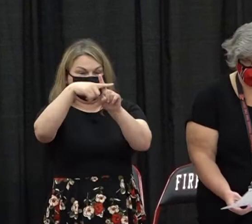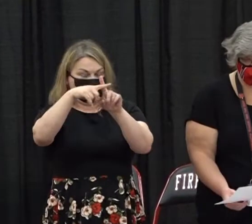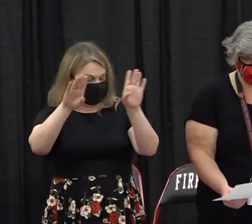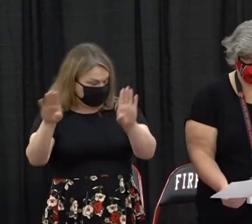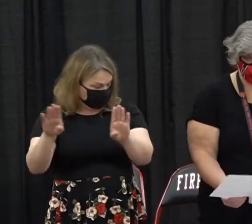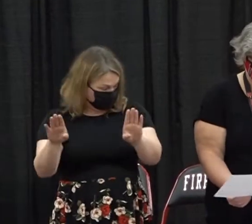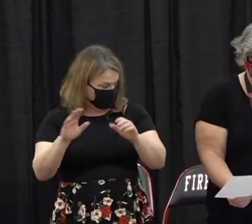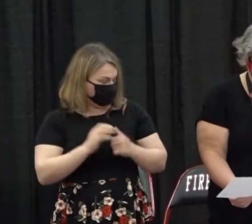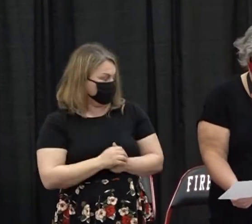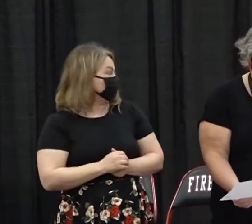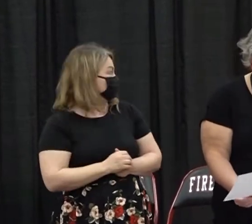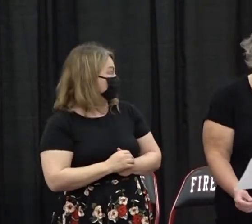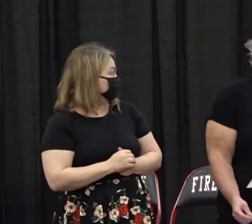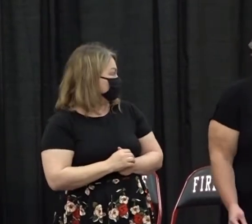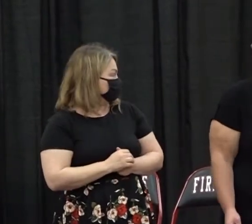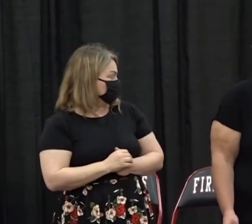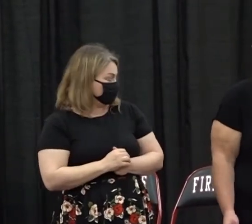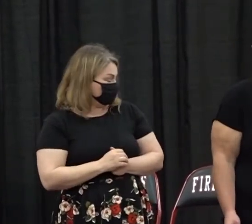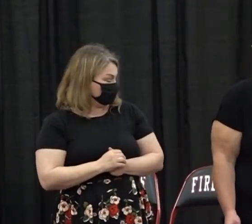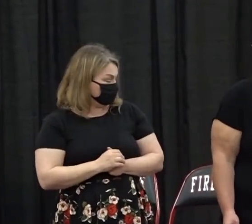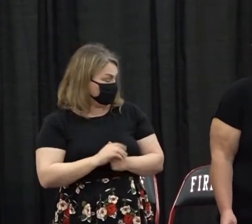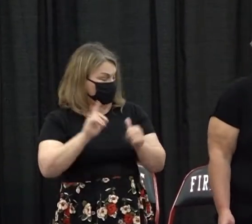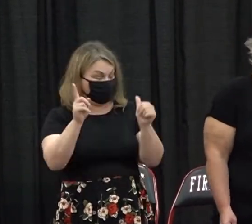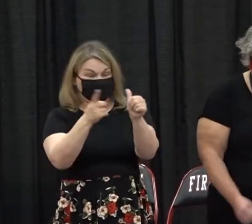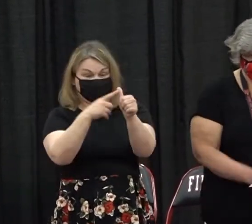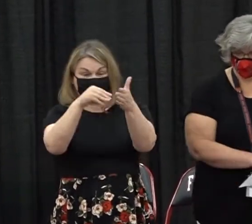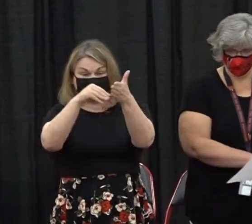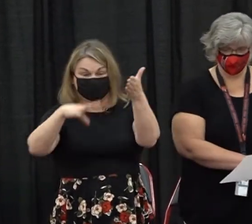I have certificates for fourth quarter positive behavior.